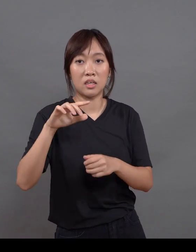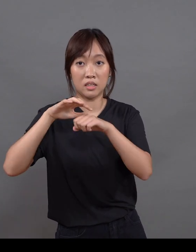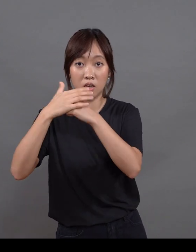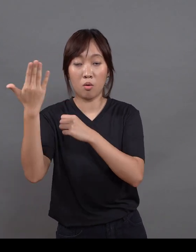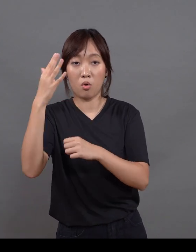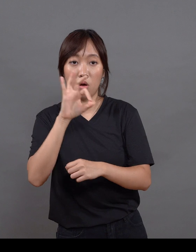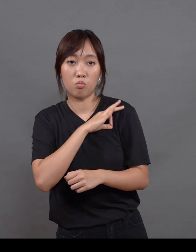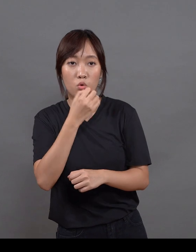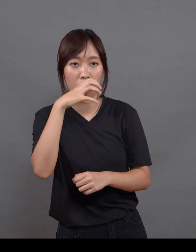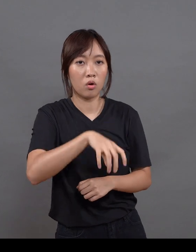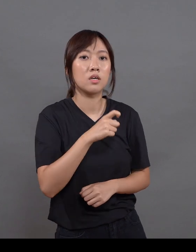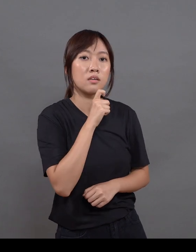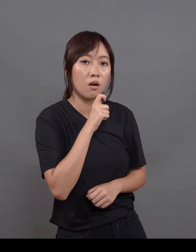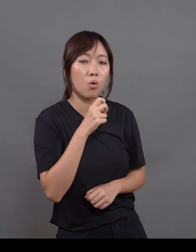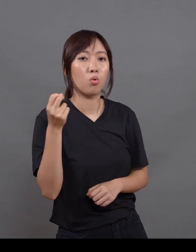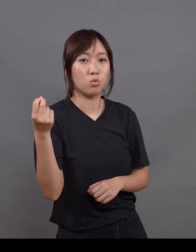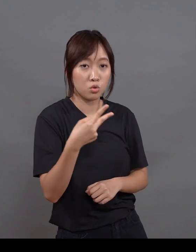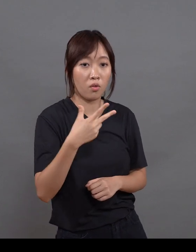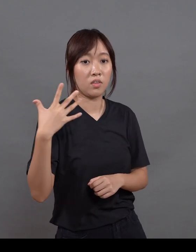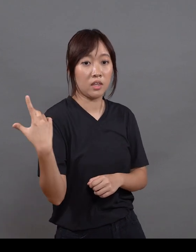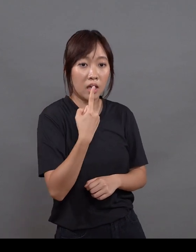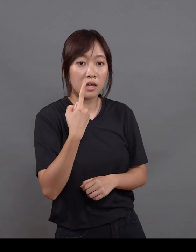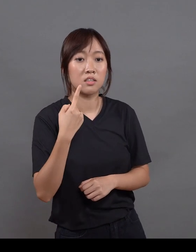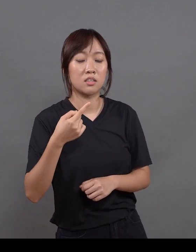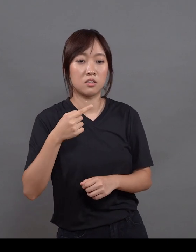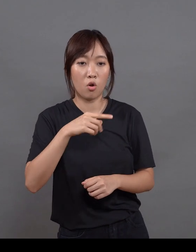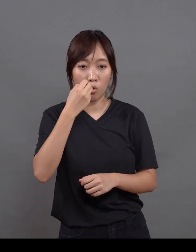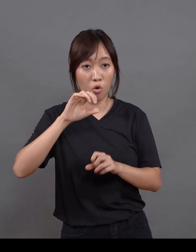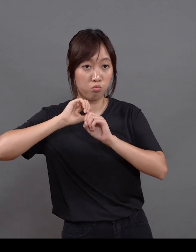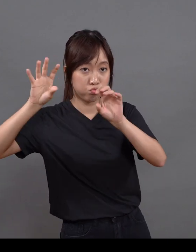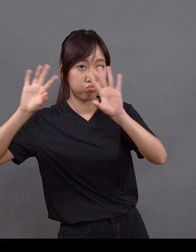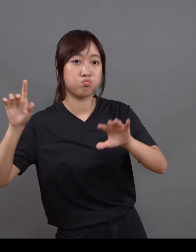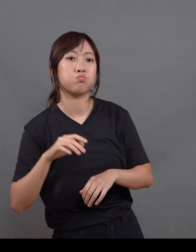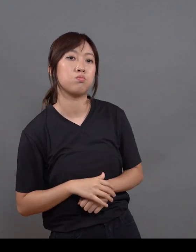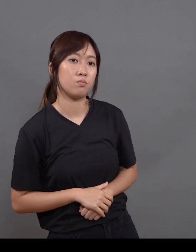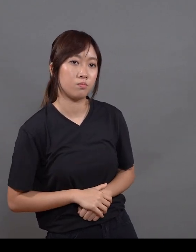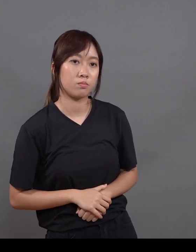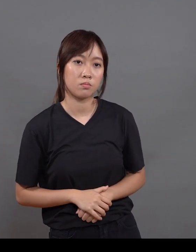had its own pavilion in a world expo and a publicity campaign to promote Hong Kong to the world